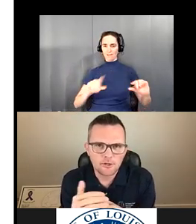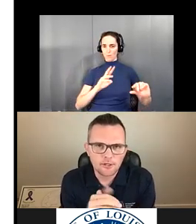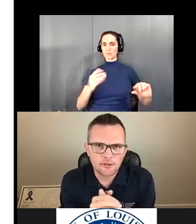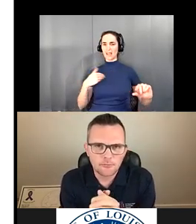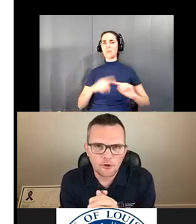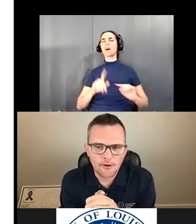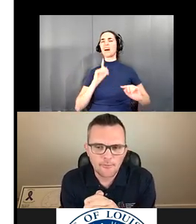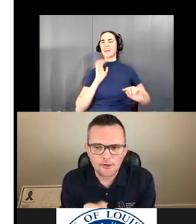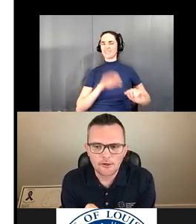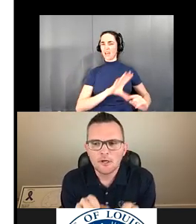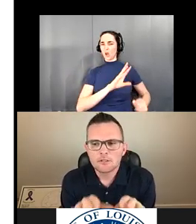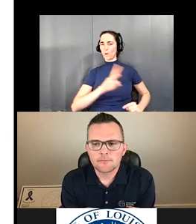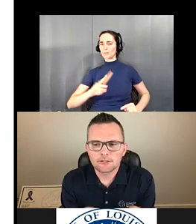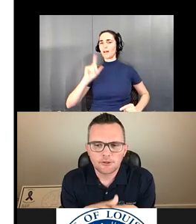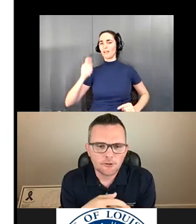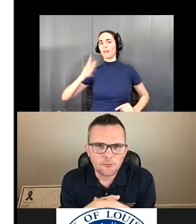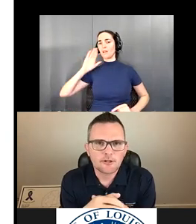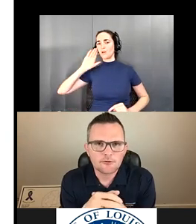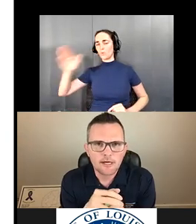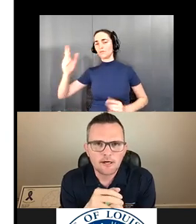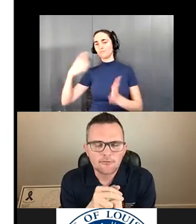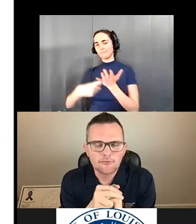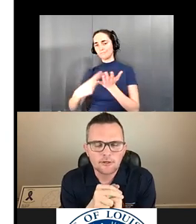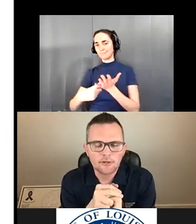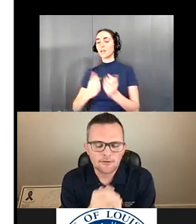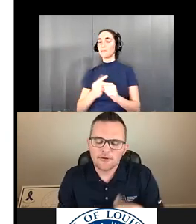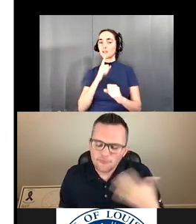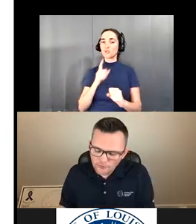the end of the program here to make sure you 15:48:13 can print those out if if you feel